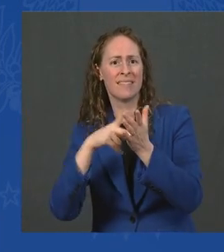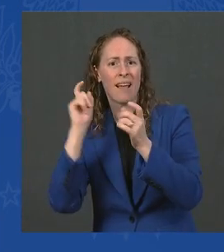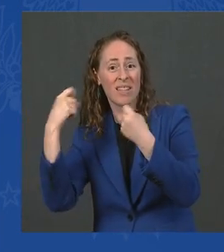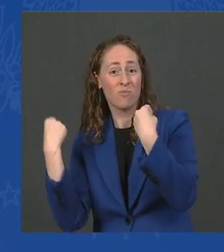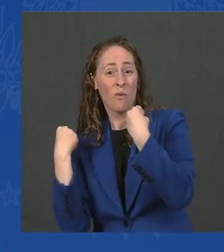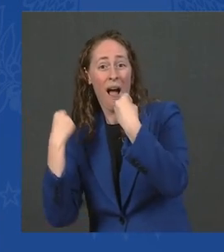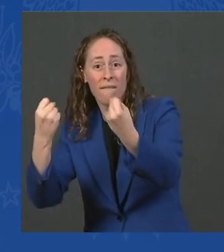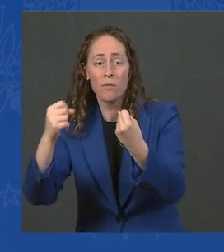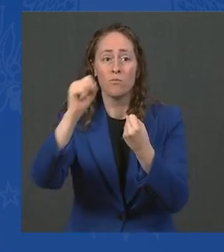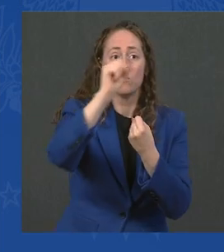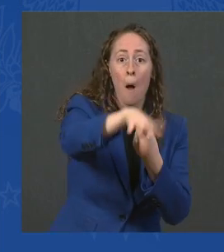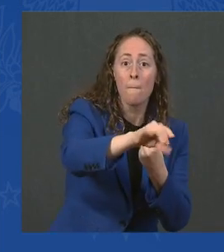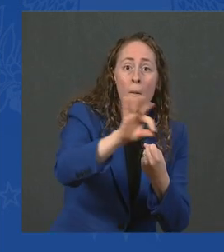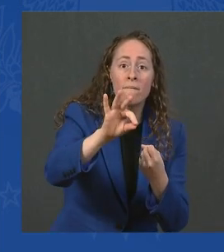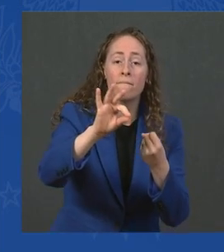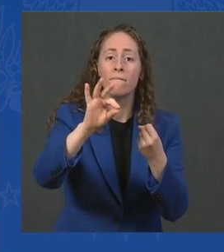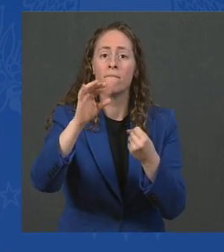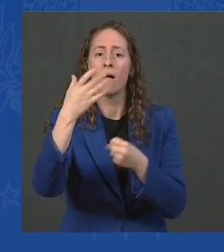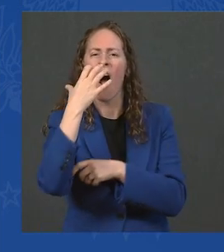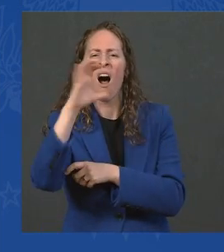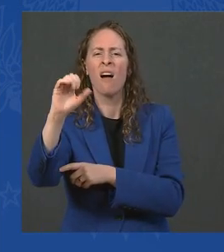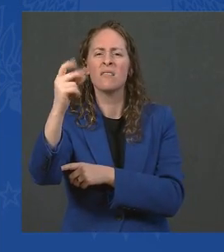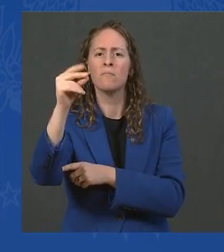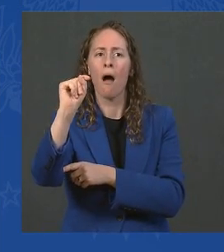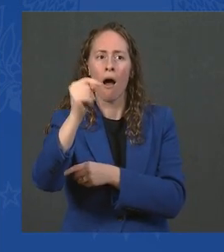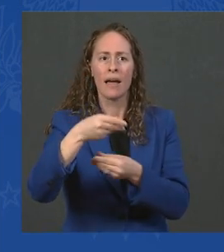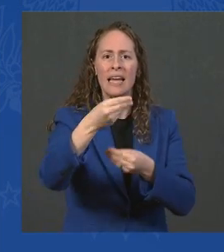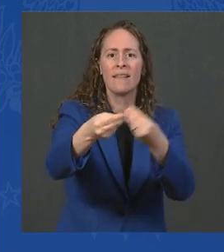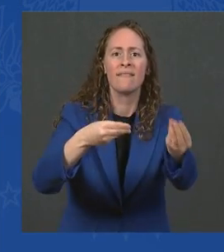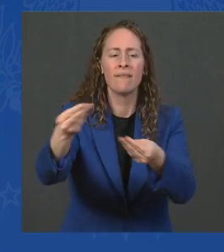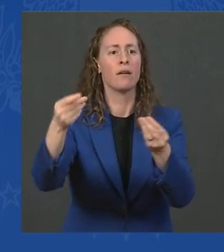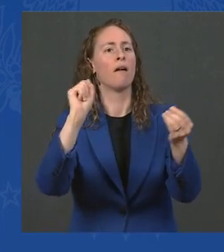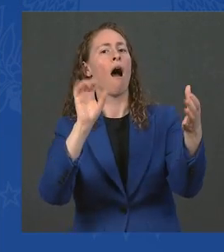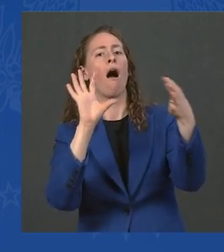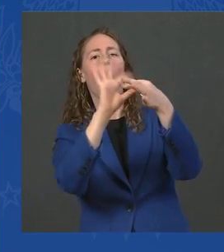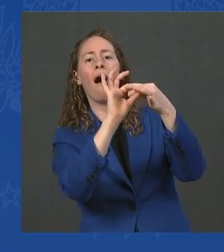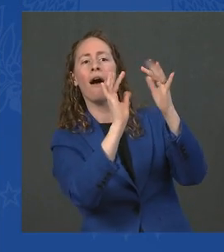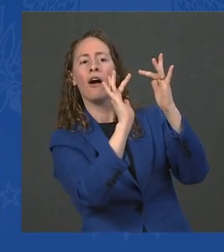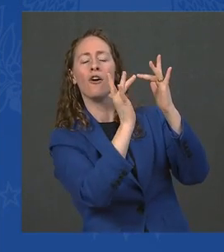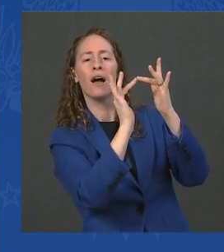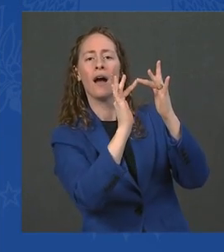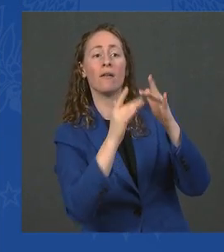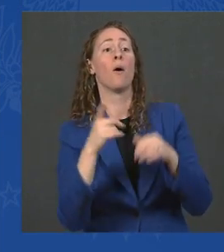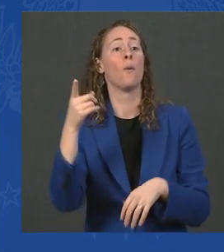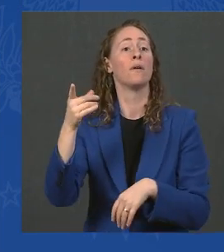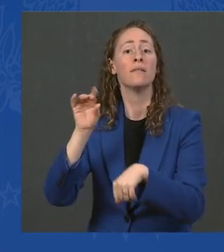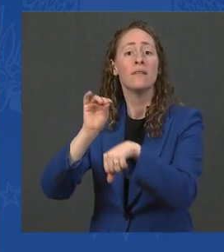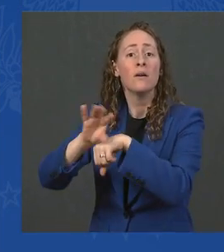Counselors took call after call from parents in tears, just trying to juggle it all.